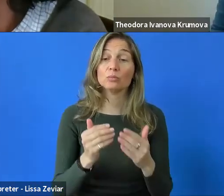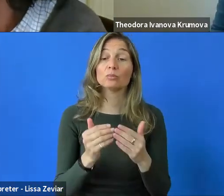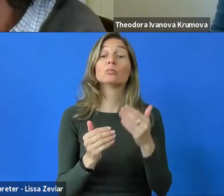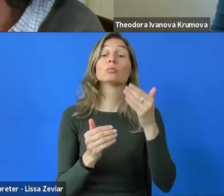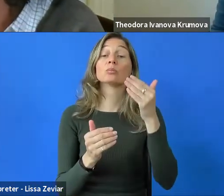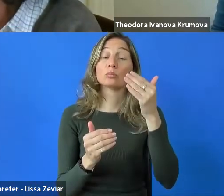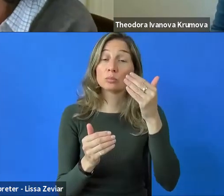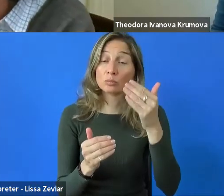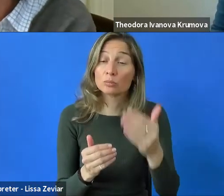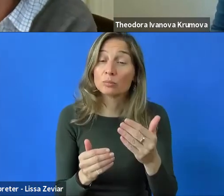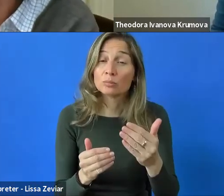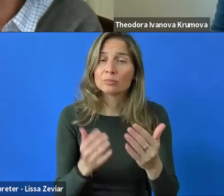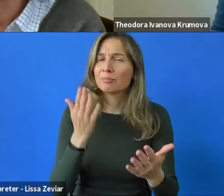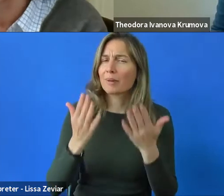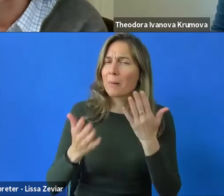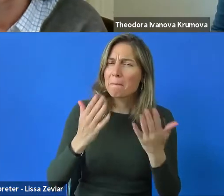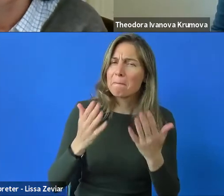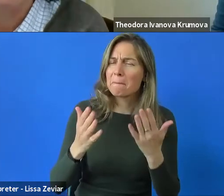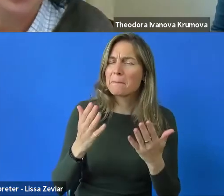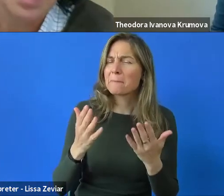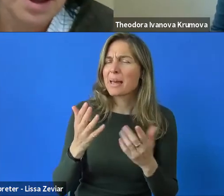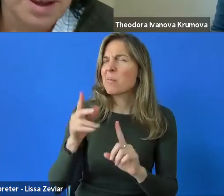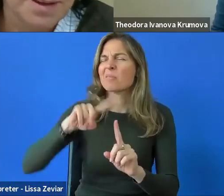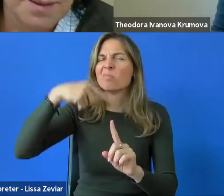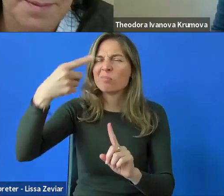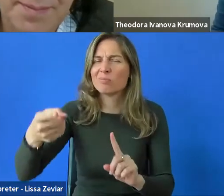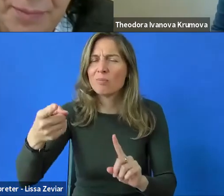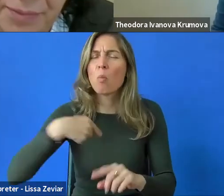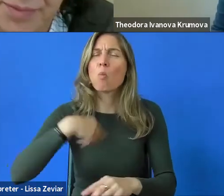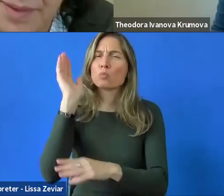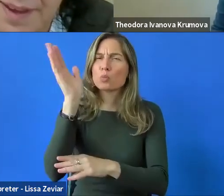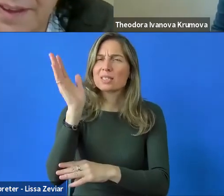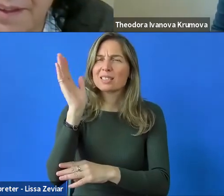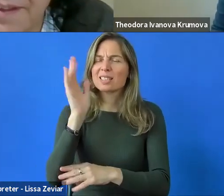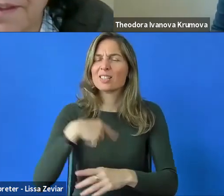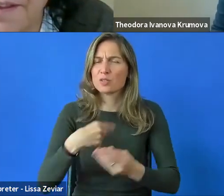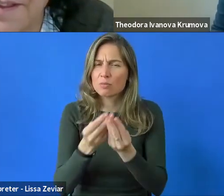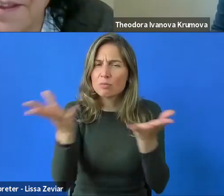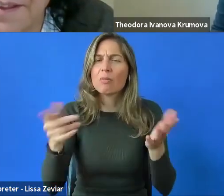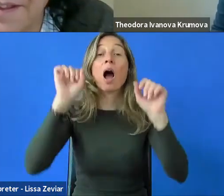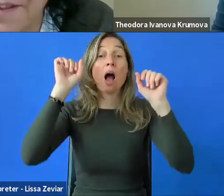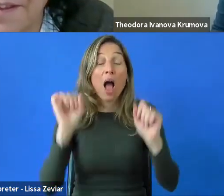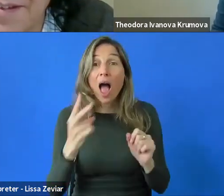you could see in my presentation all the steps in this inquiry procedure.